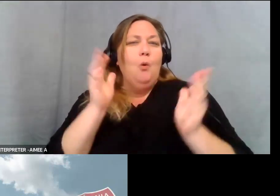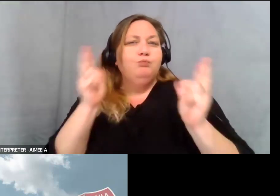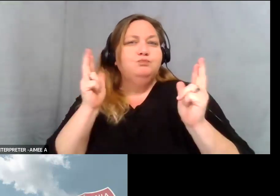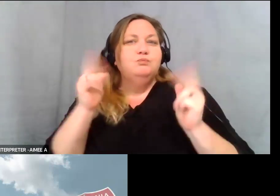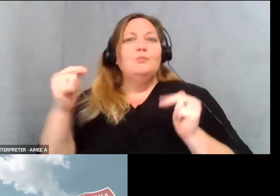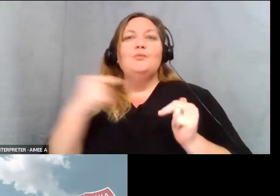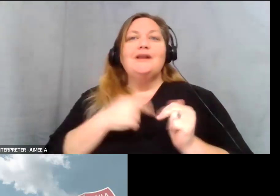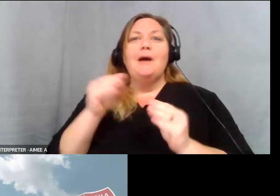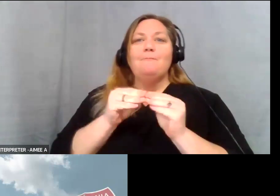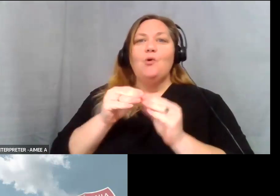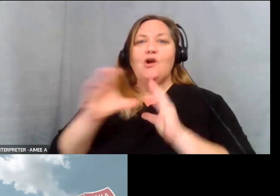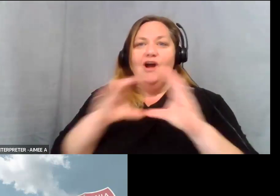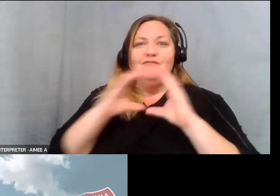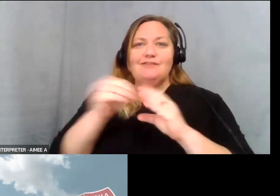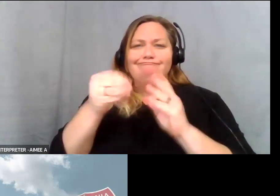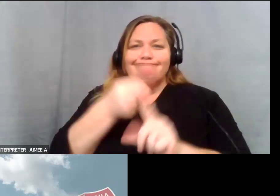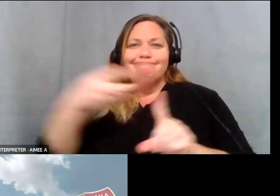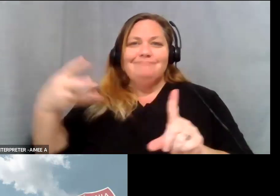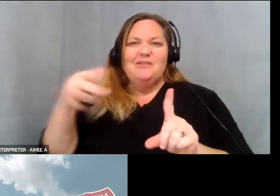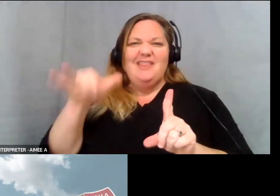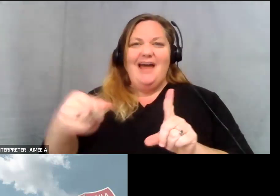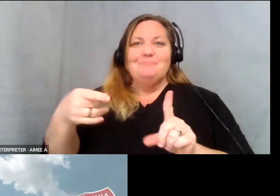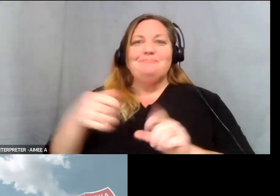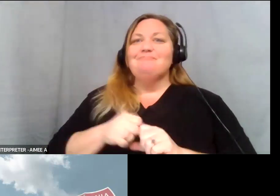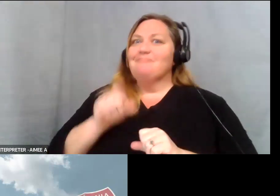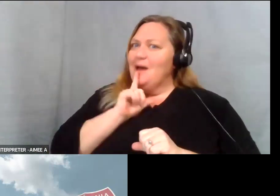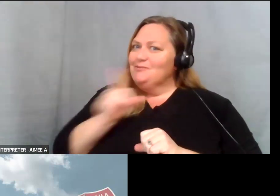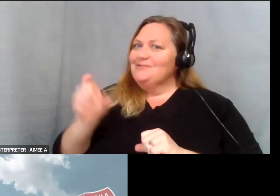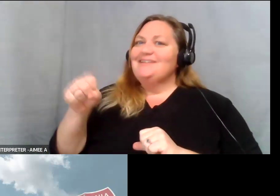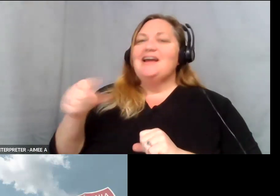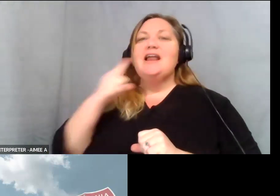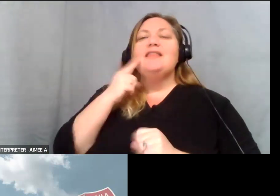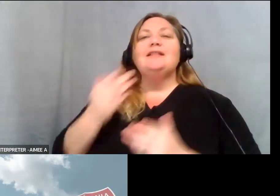further conversation on continuing that. Absolutely. And I think there's probably when